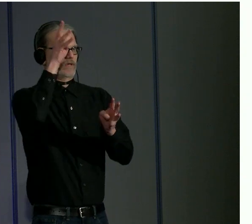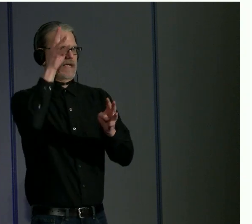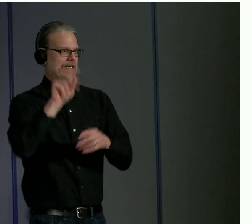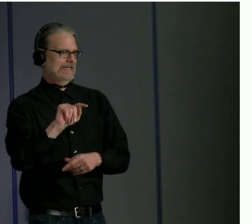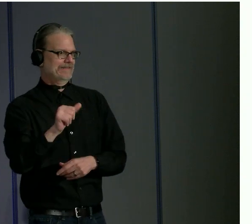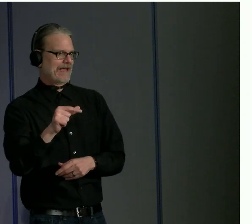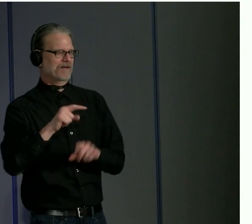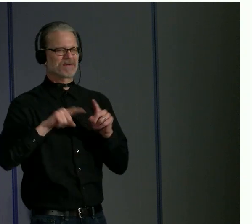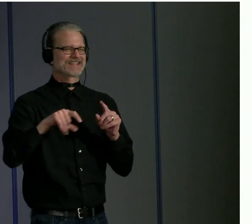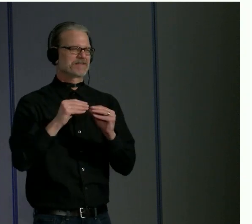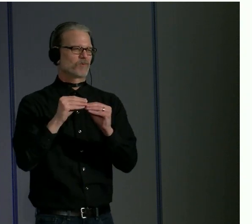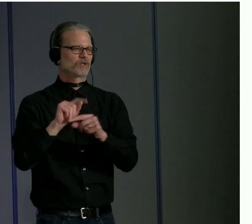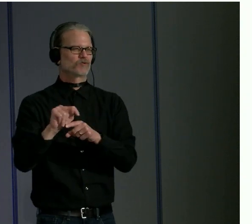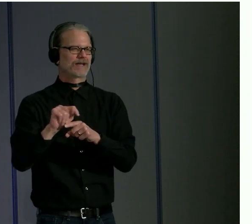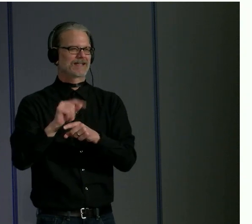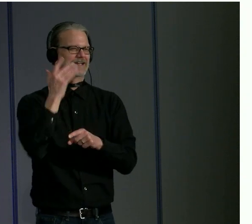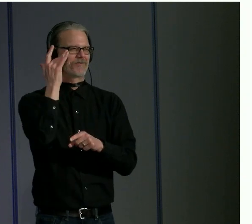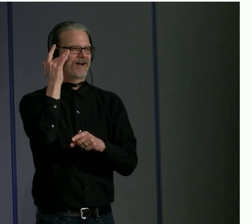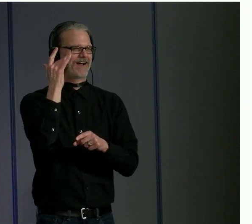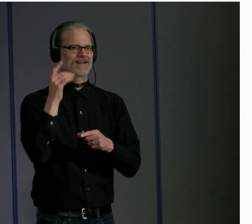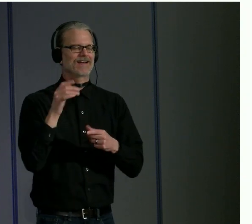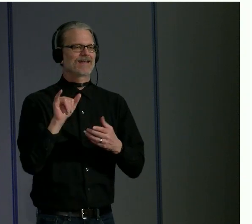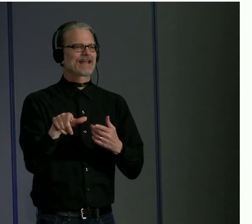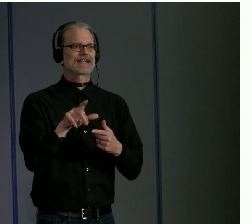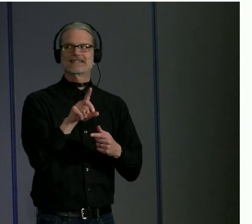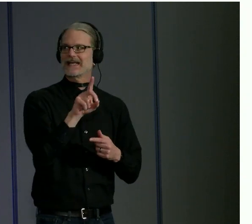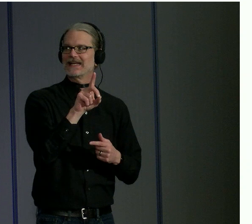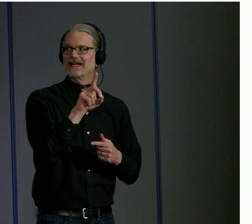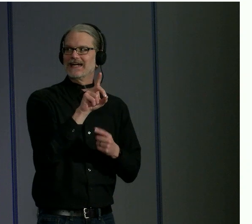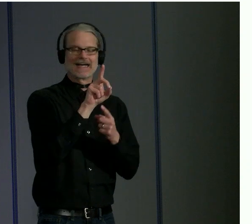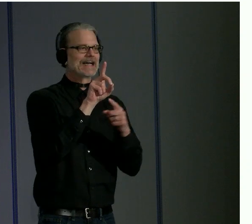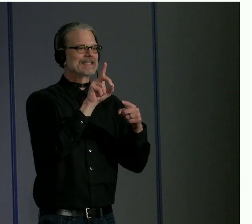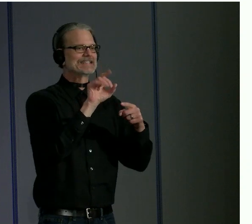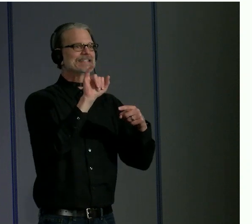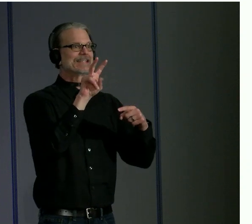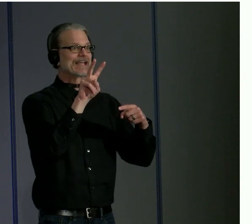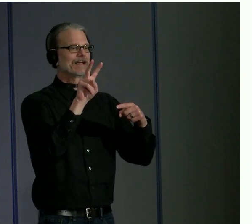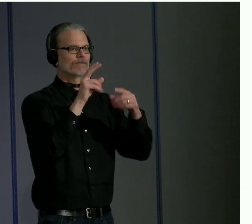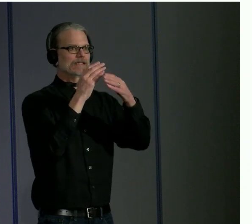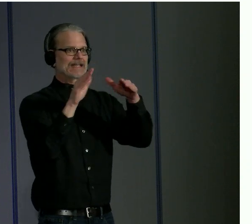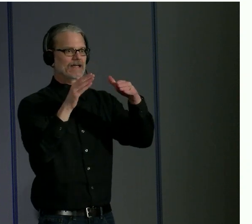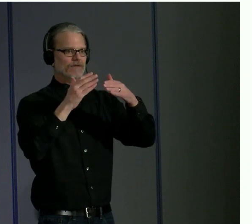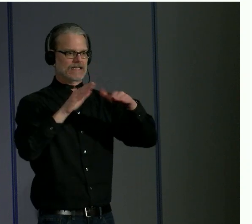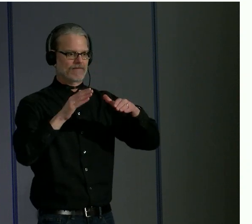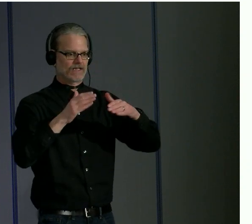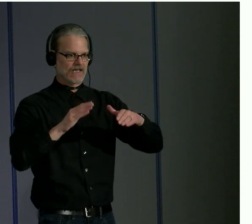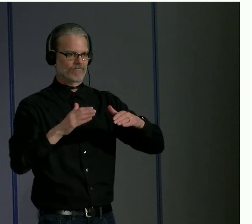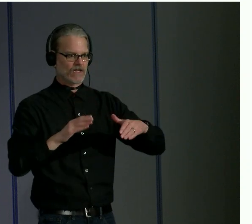because you'll find it's a div inside a div inside a div, and there's a paragraph tag.